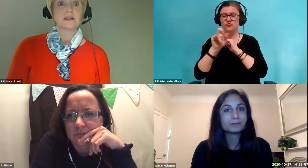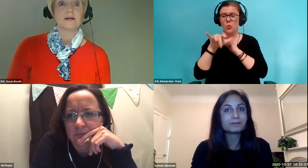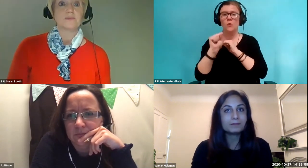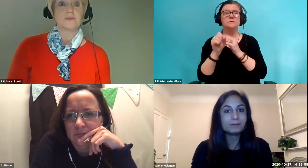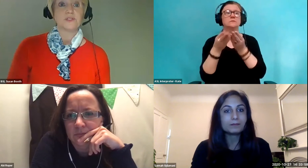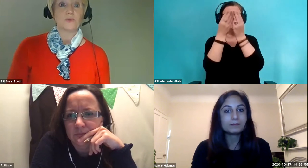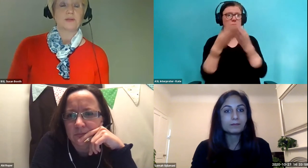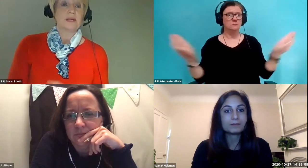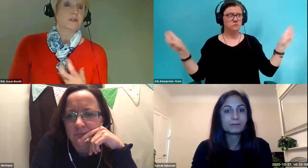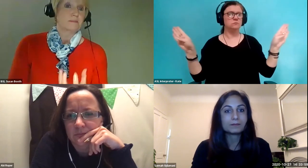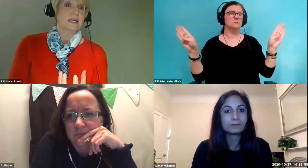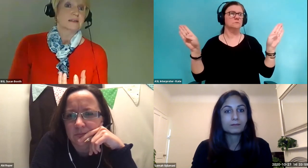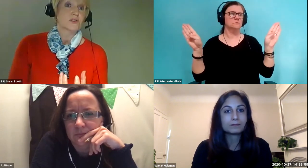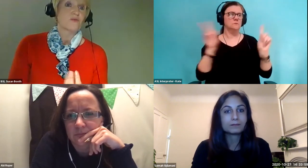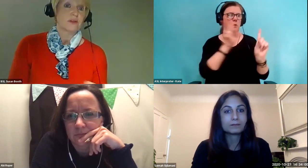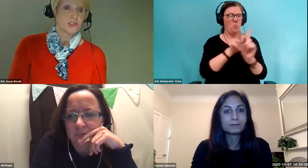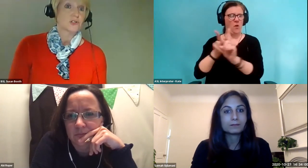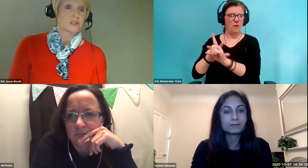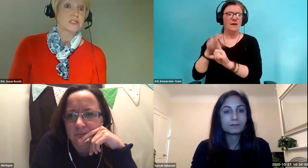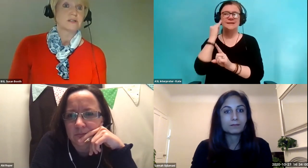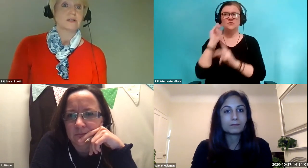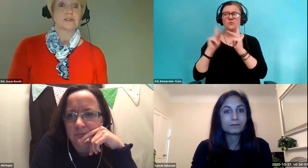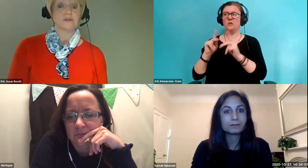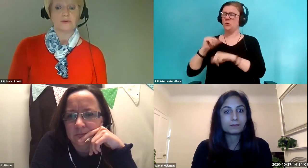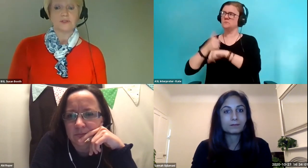um so when people are making the software they should consider those in advance